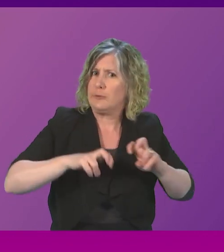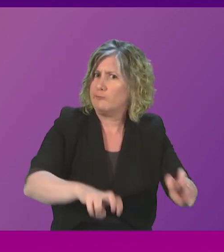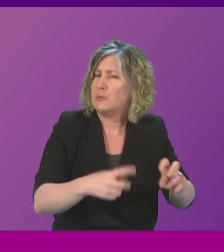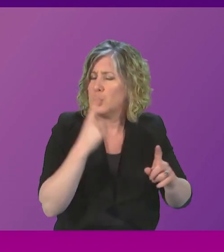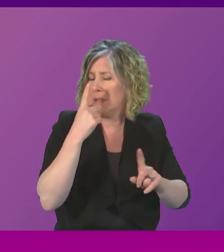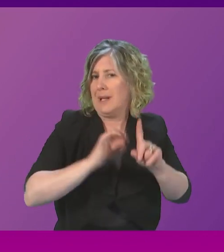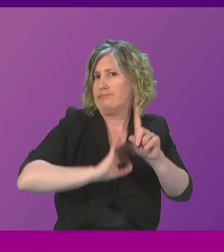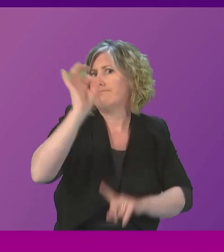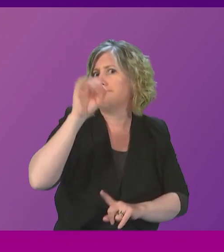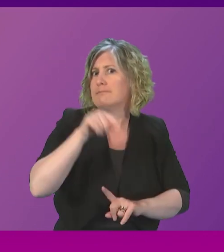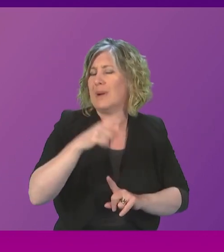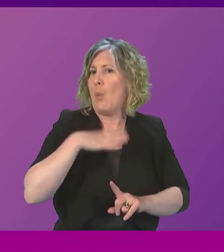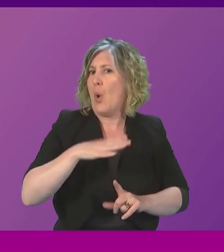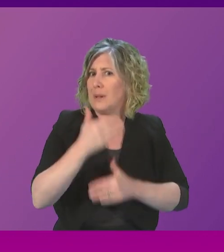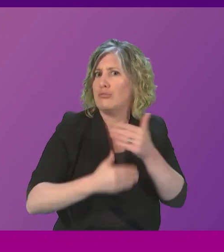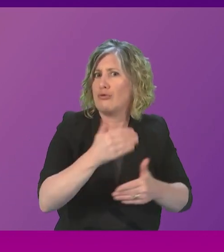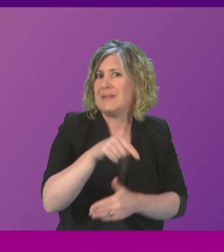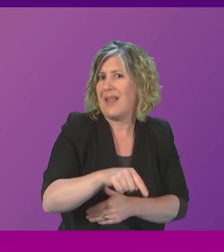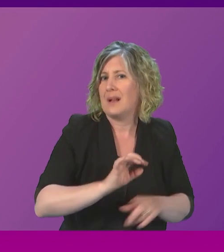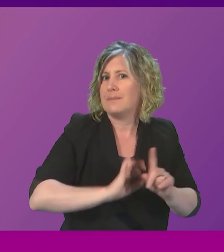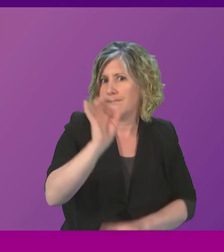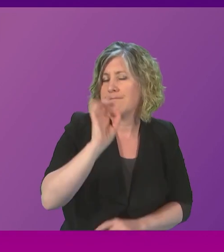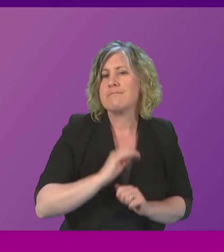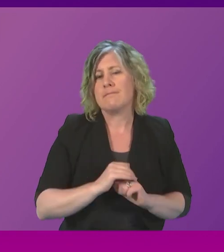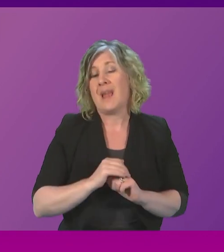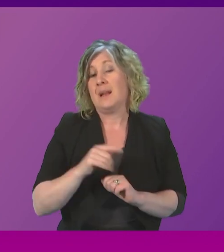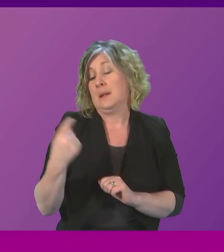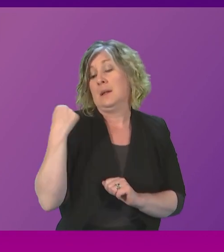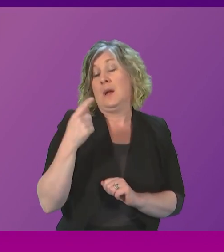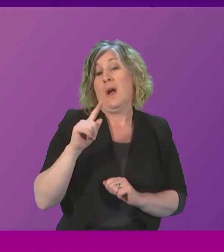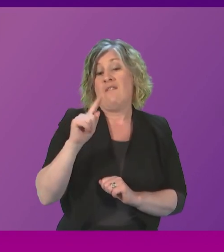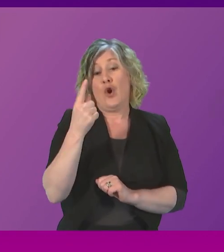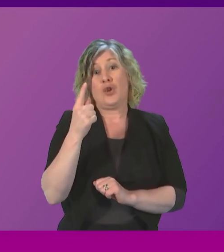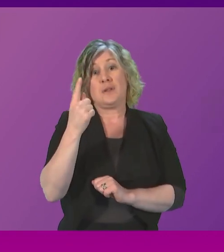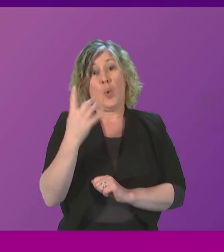We are confident that we will see, when statistics covering quarter 1 of 2023 are released in